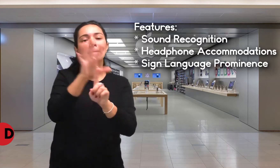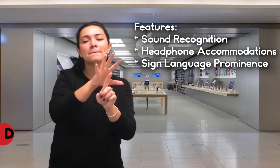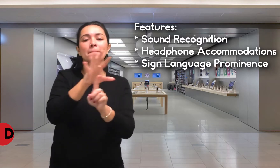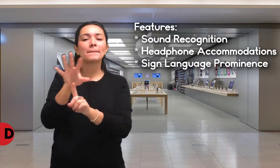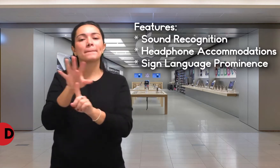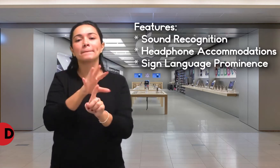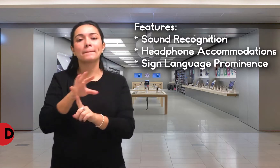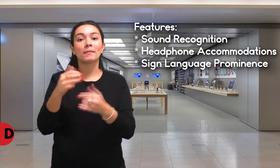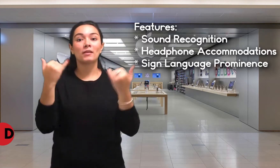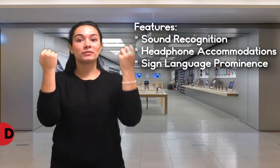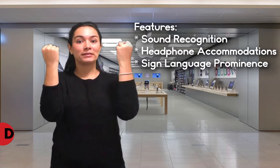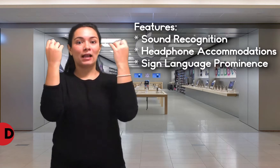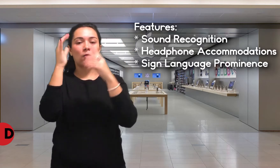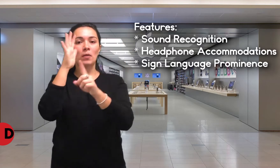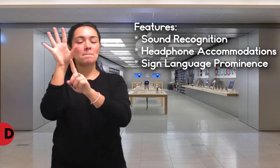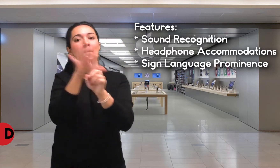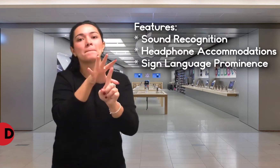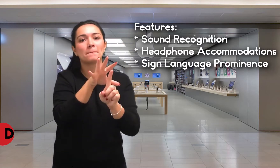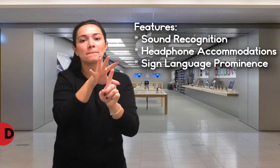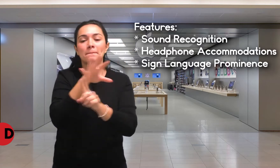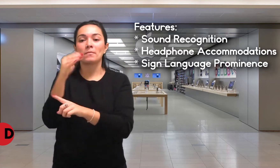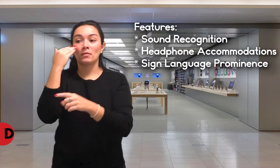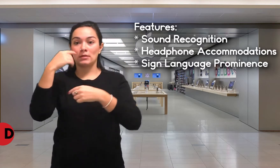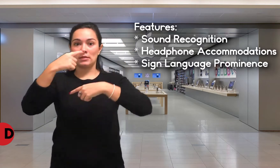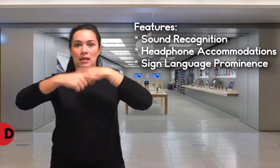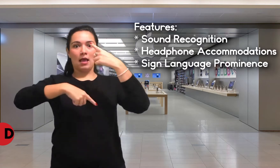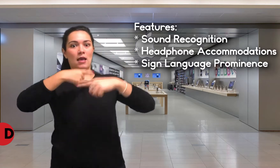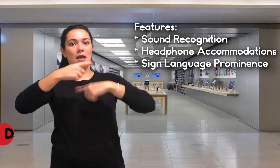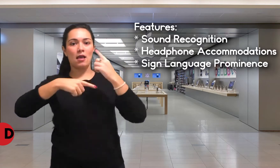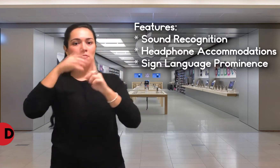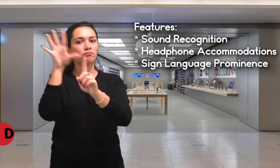this new feature now can detect sign language and highlight